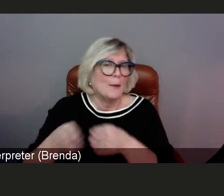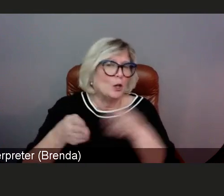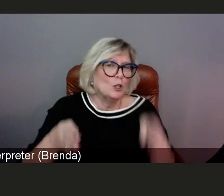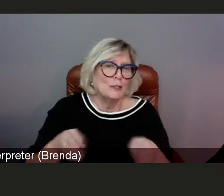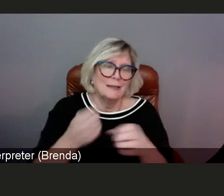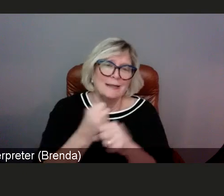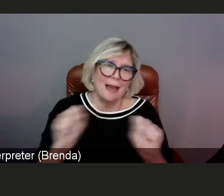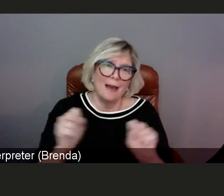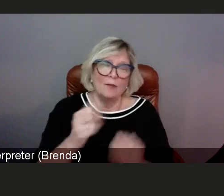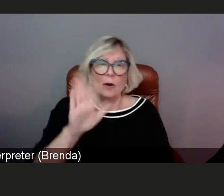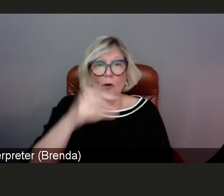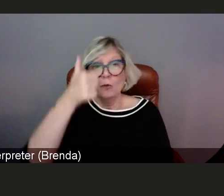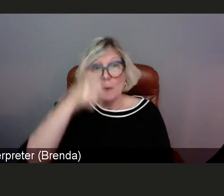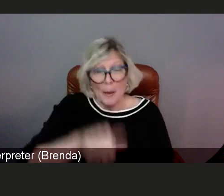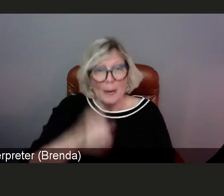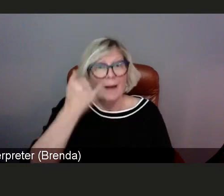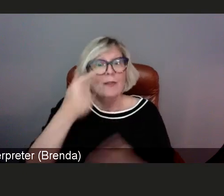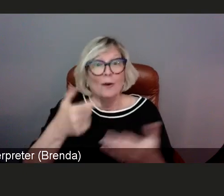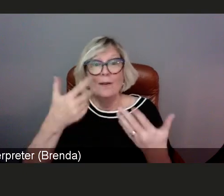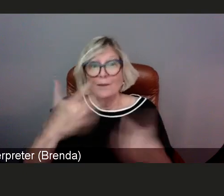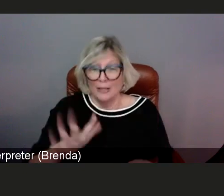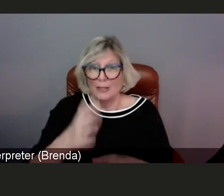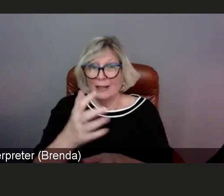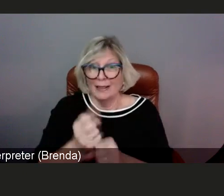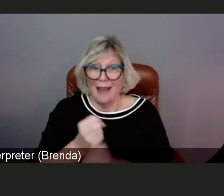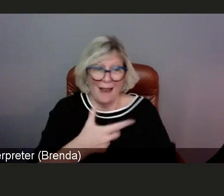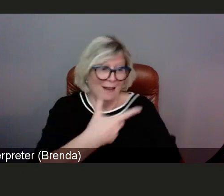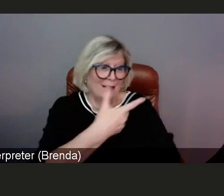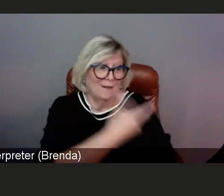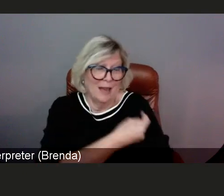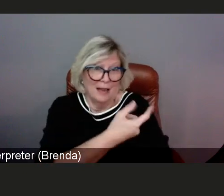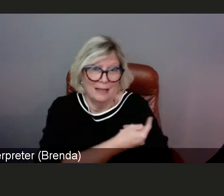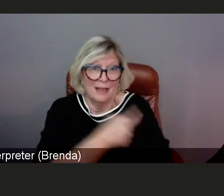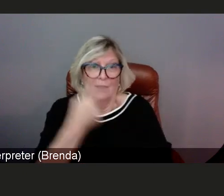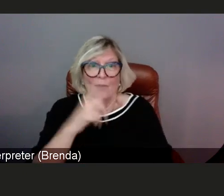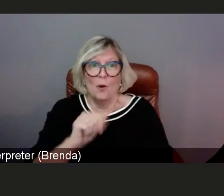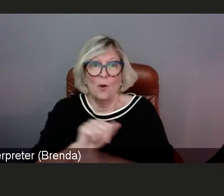with the COVID-19 vaccine or not, it's just as important